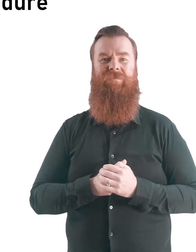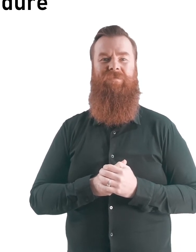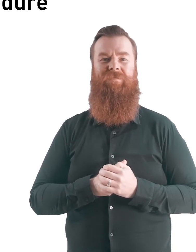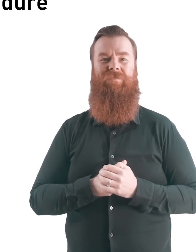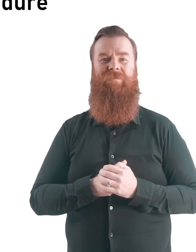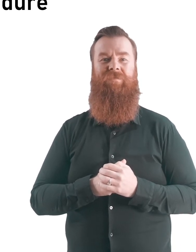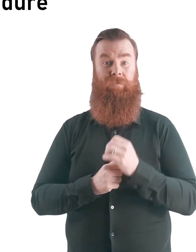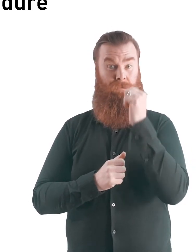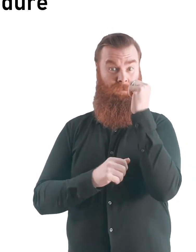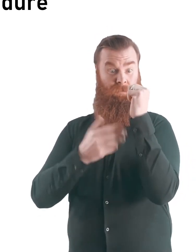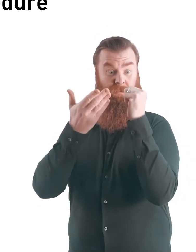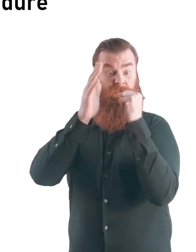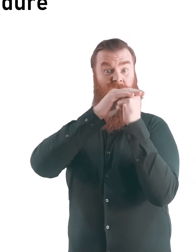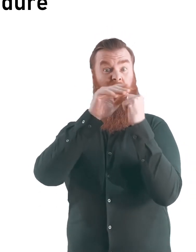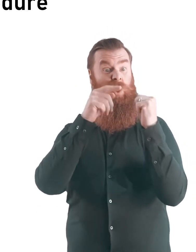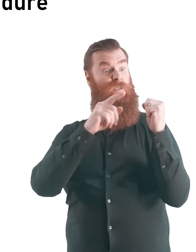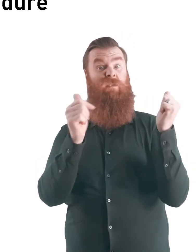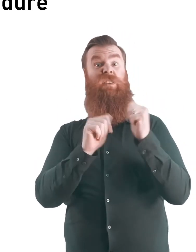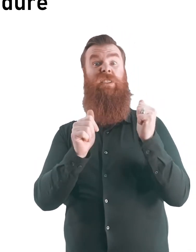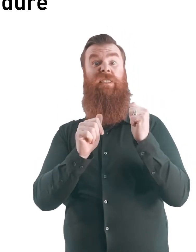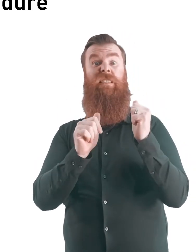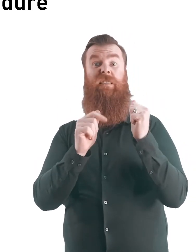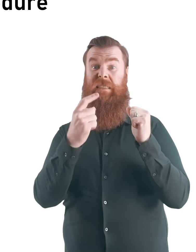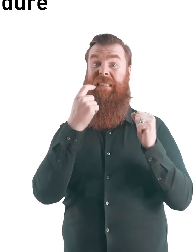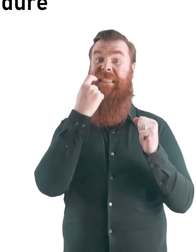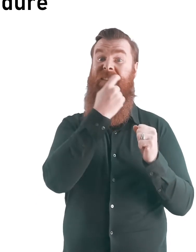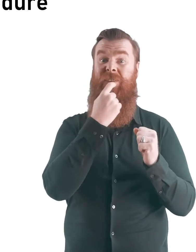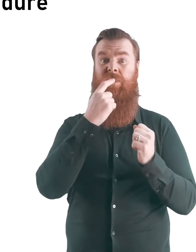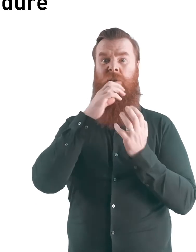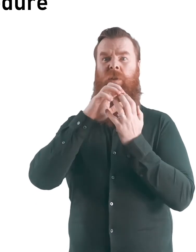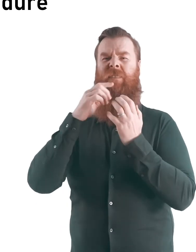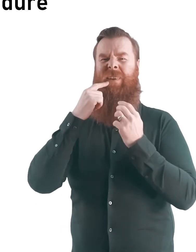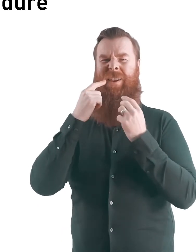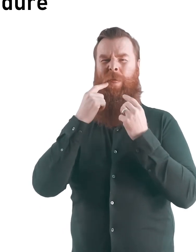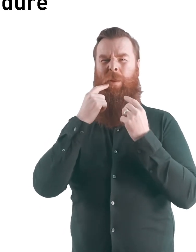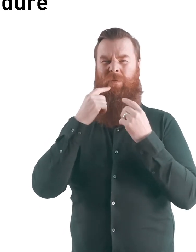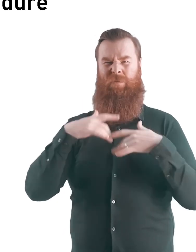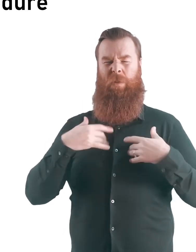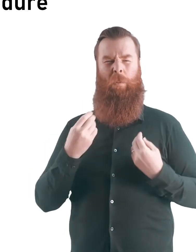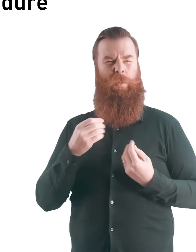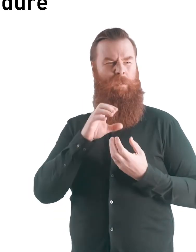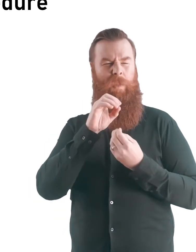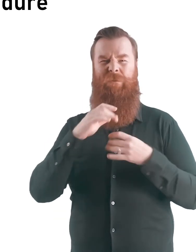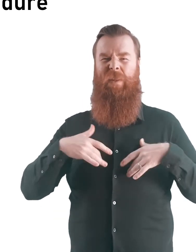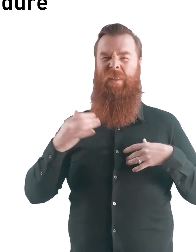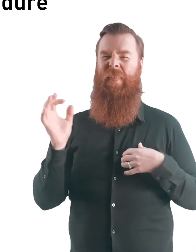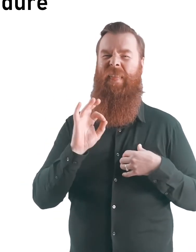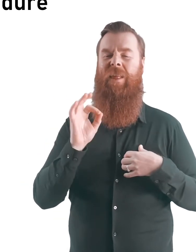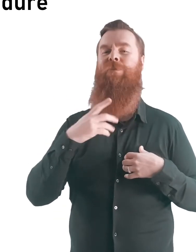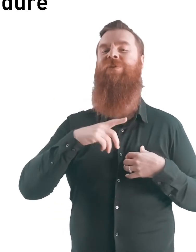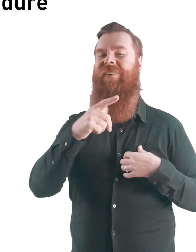After a filling, the teeth and mouth will still be numb if local anaesthetic is used.